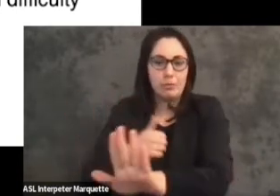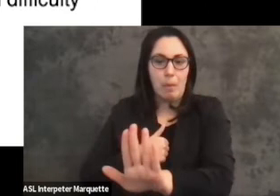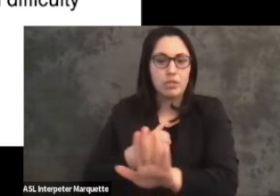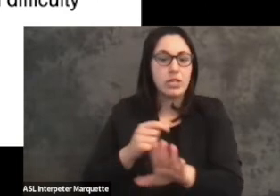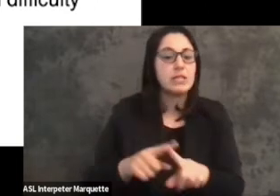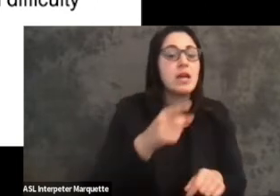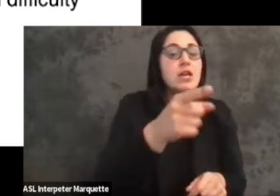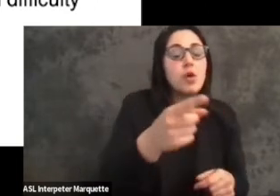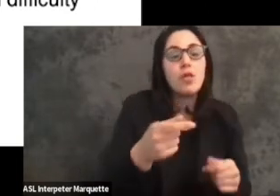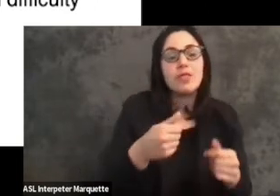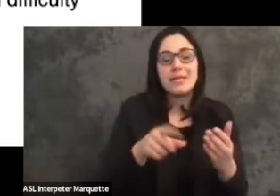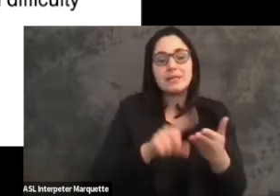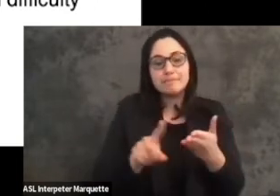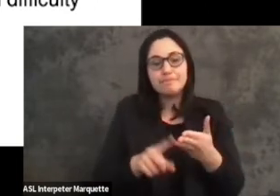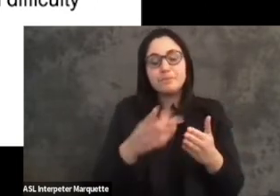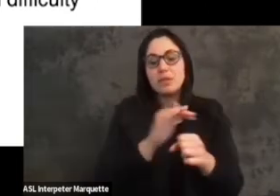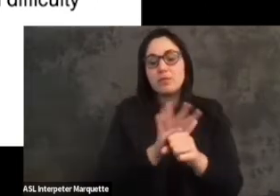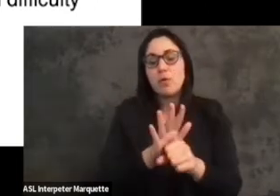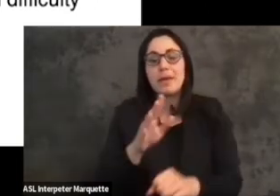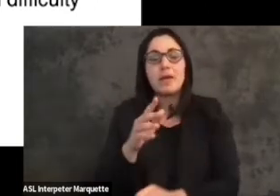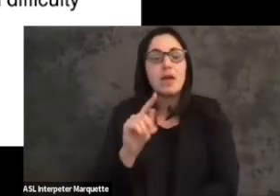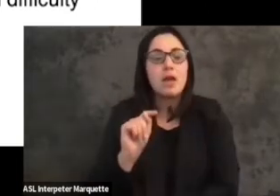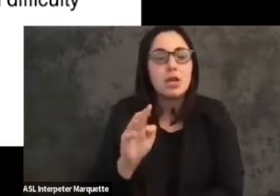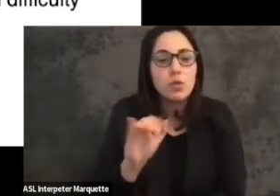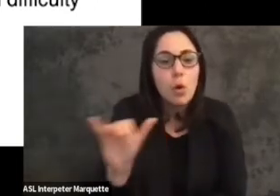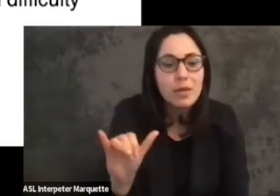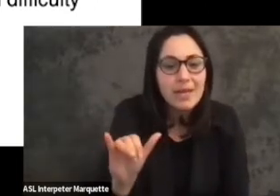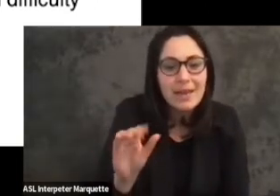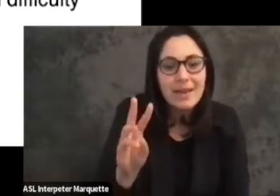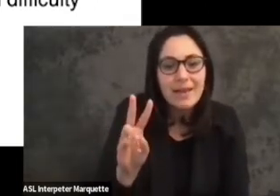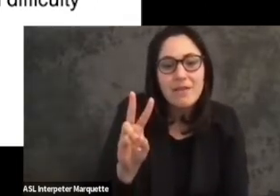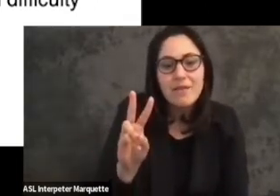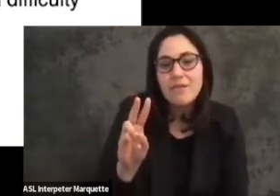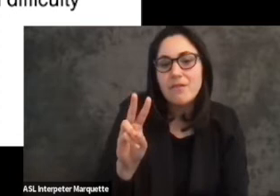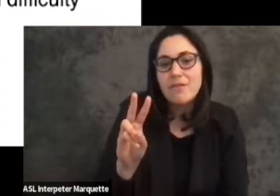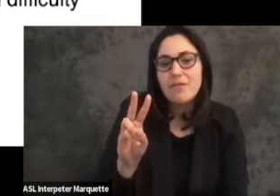about the convergence between the SARS-CoV-2, the COVID-19 virus and HIV epidemics, and